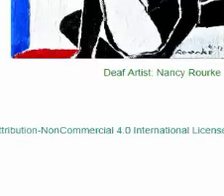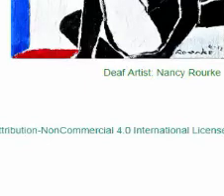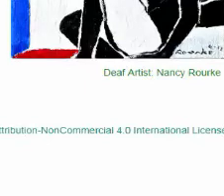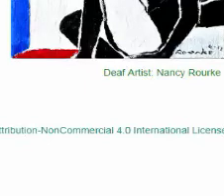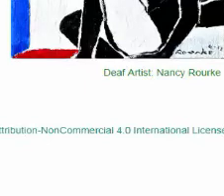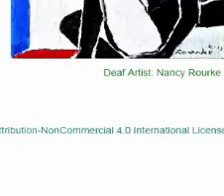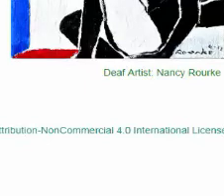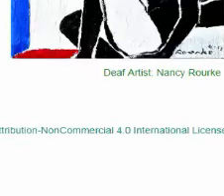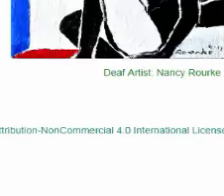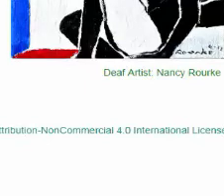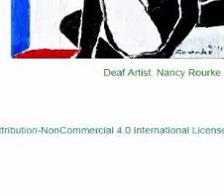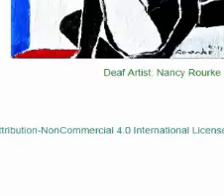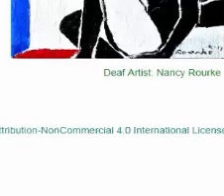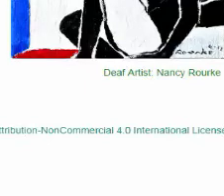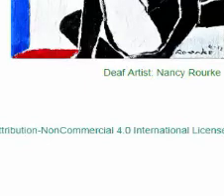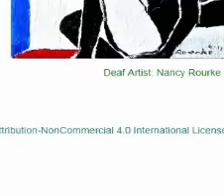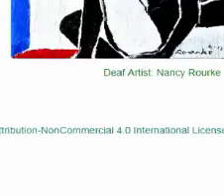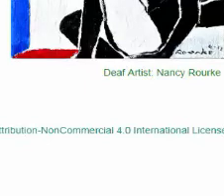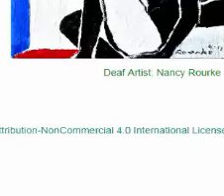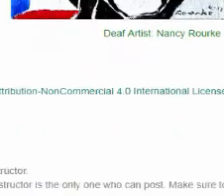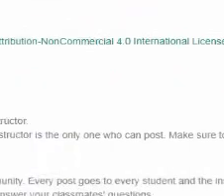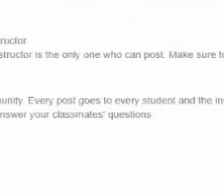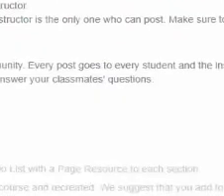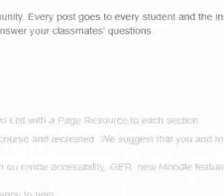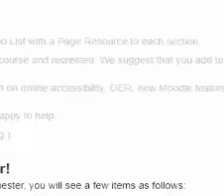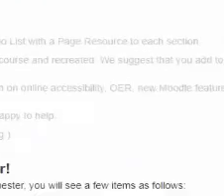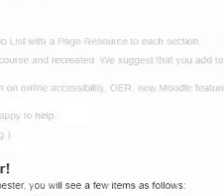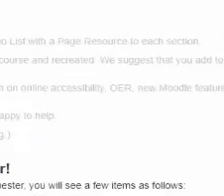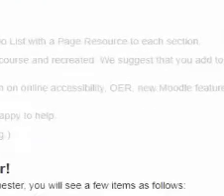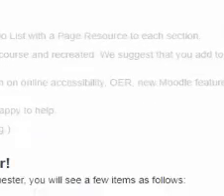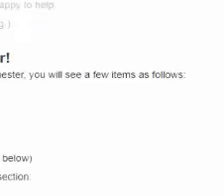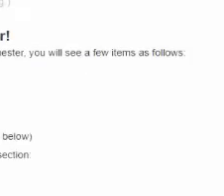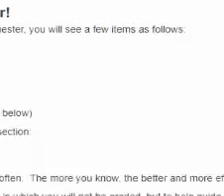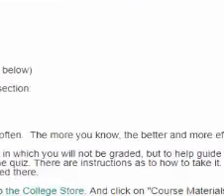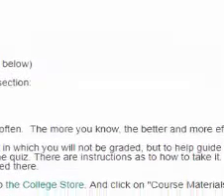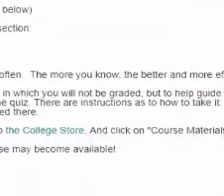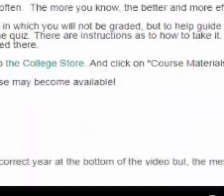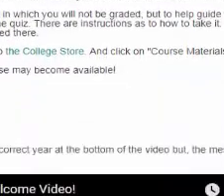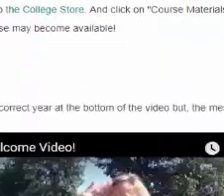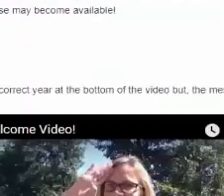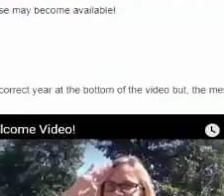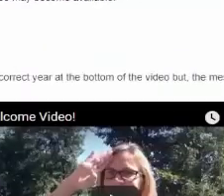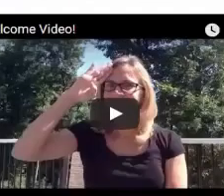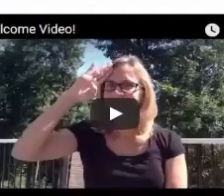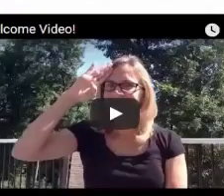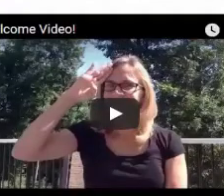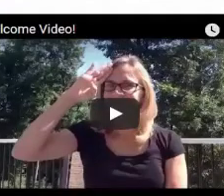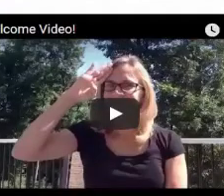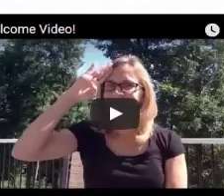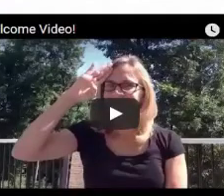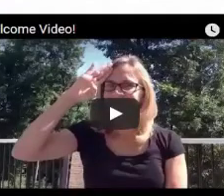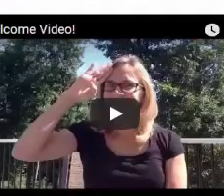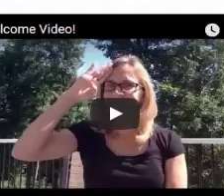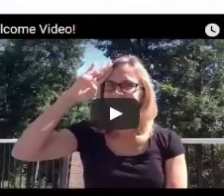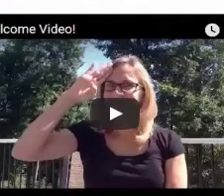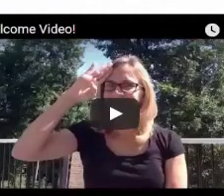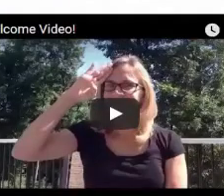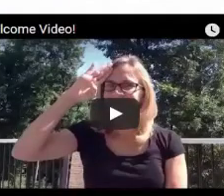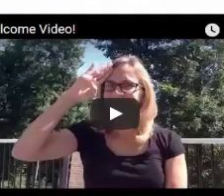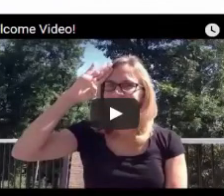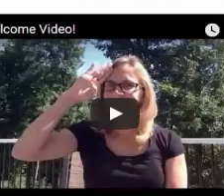This is what the homepage looks like from the student view.